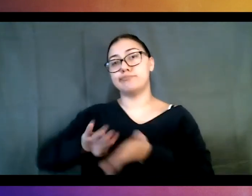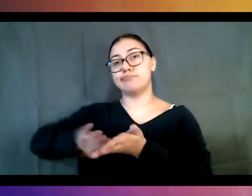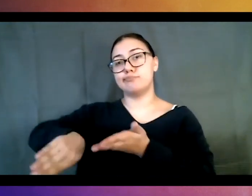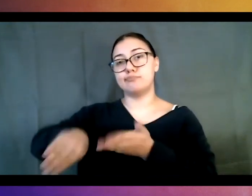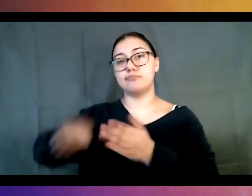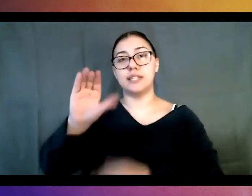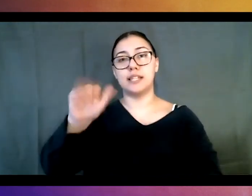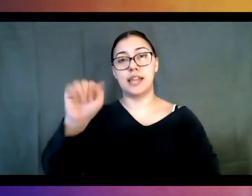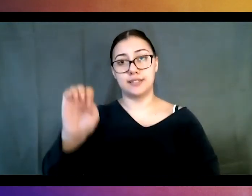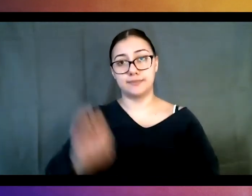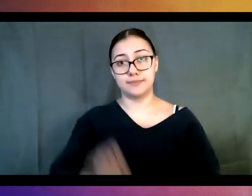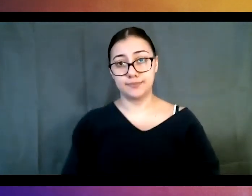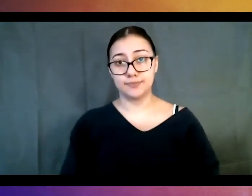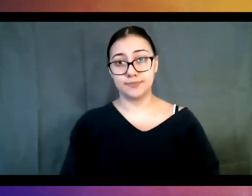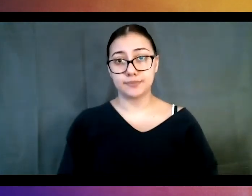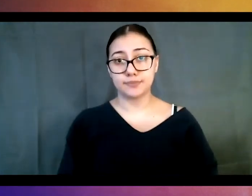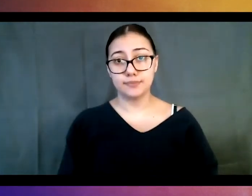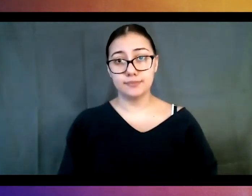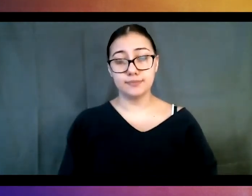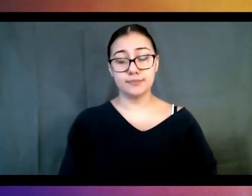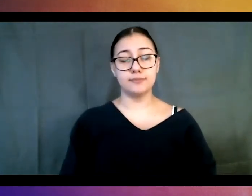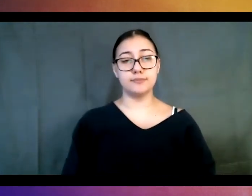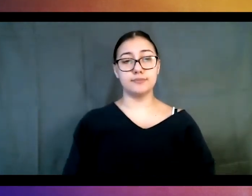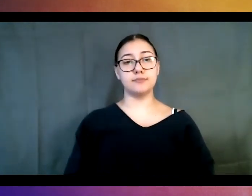To contact the Cambridge Human Rights Commission,